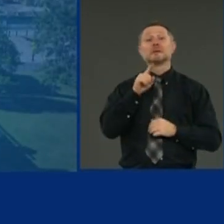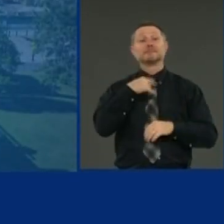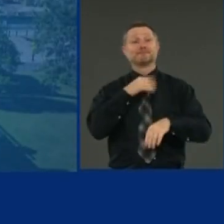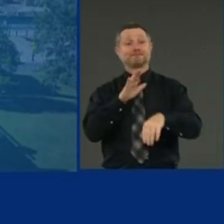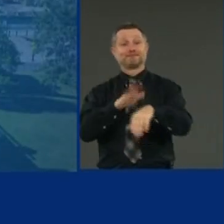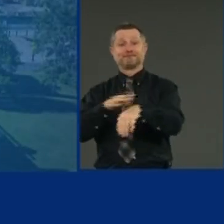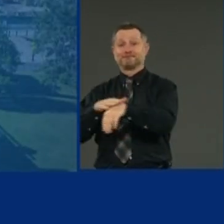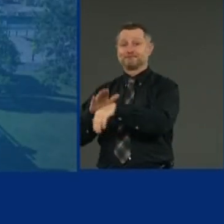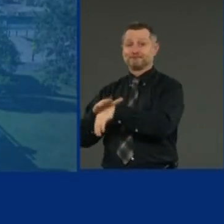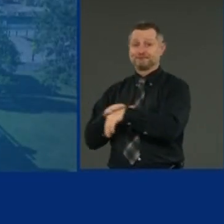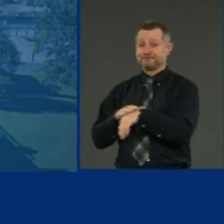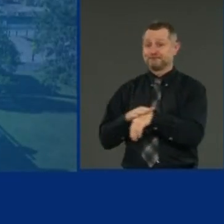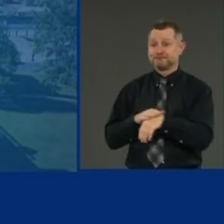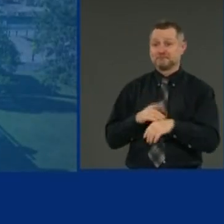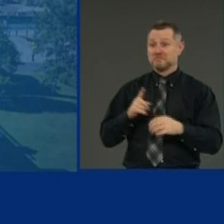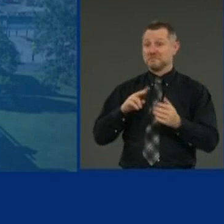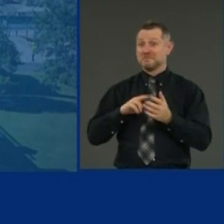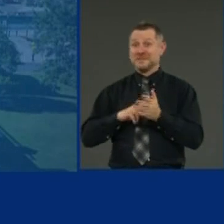ABOUT 400,000 EMPLOYEES BACK TO